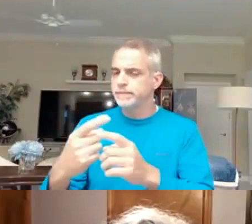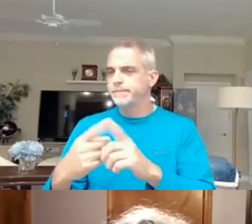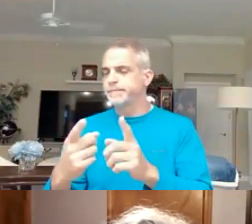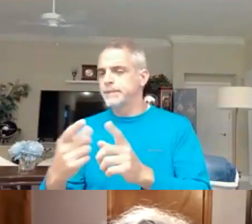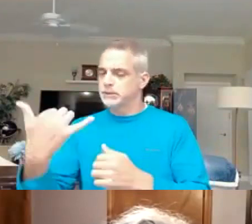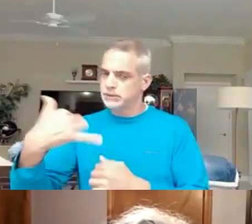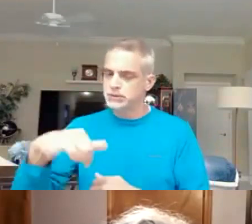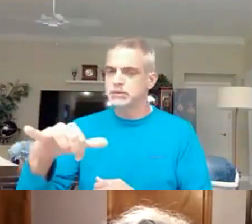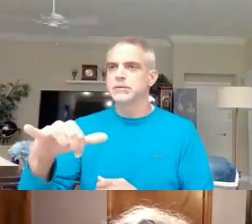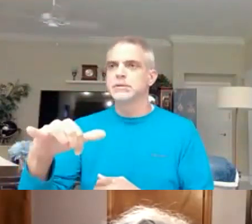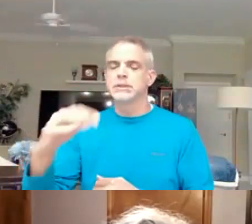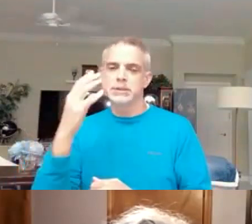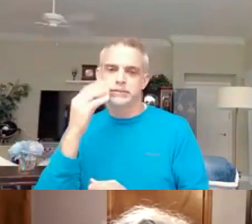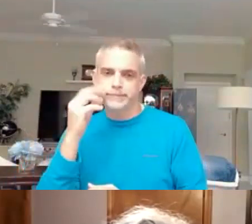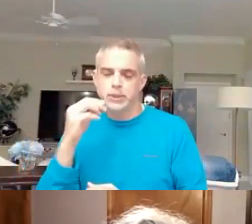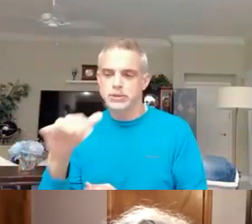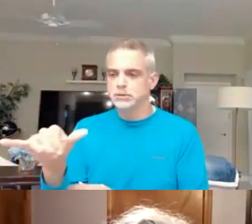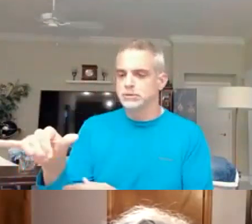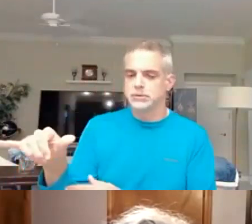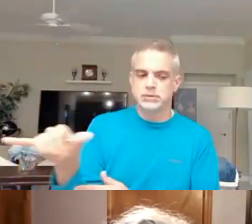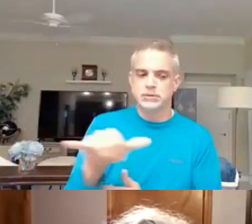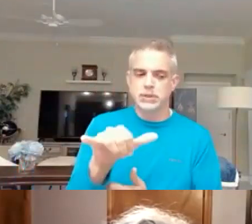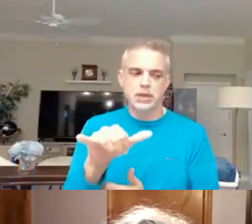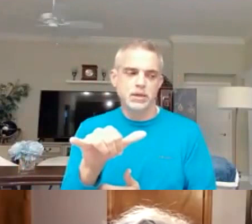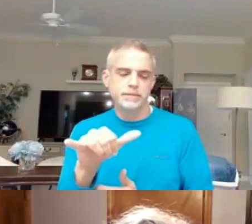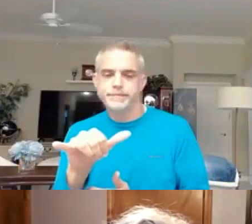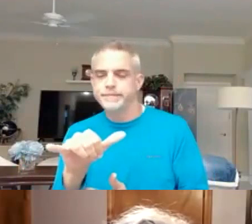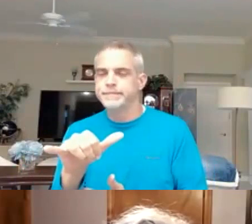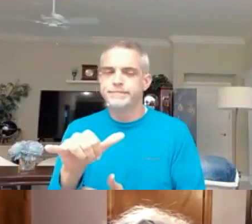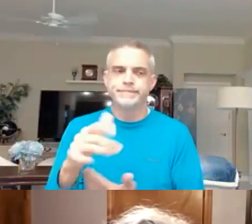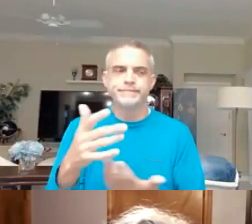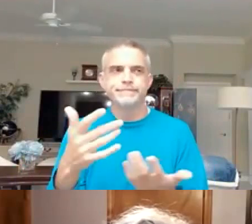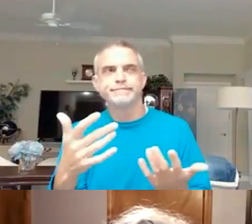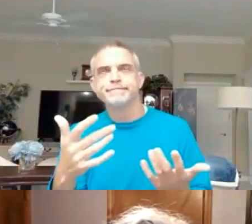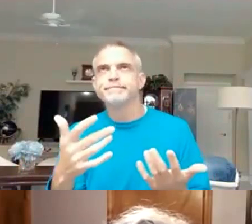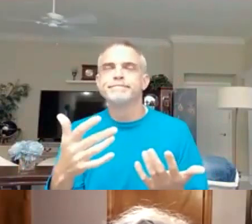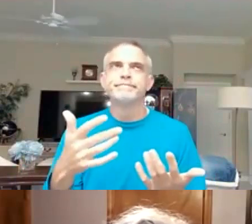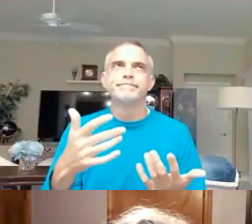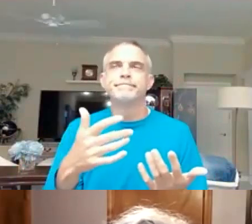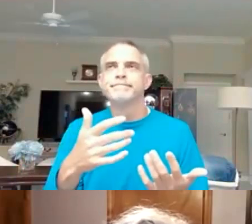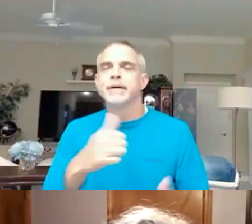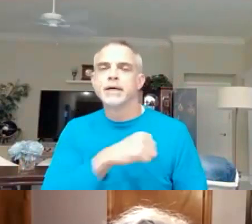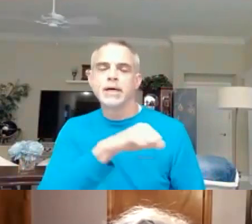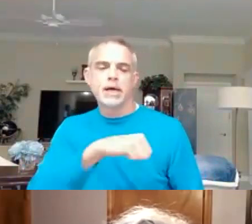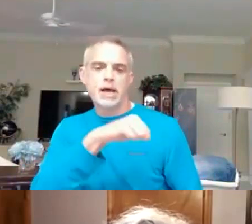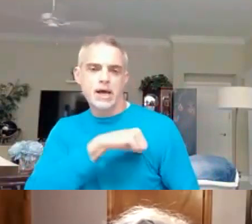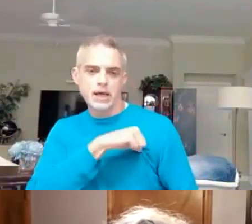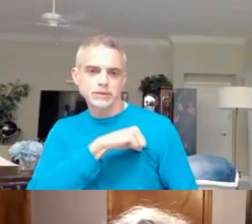it does help. It has helped the process, but still my experience is pretty much the same as before.